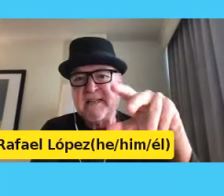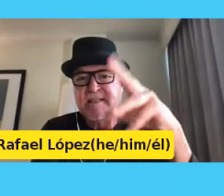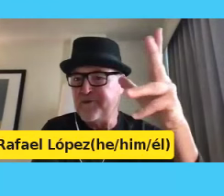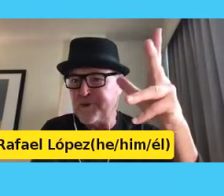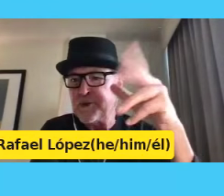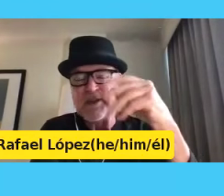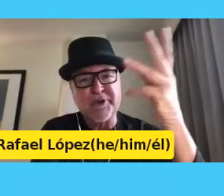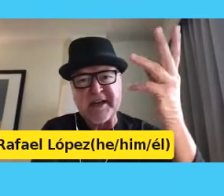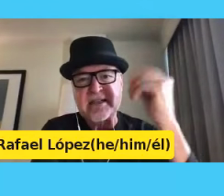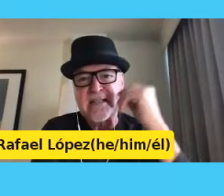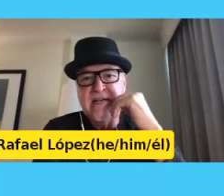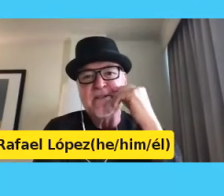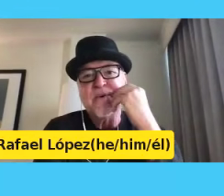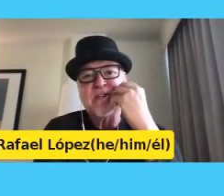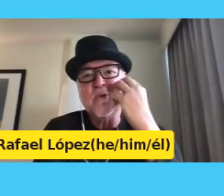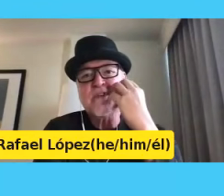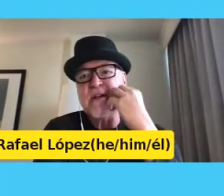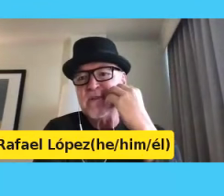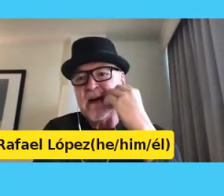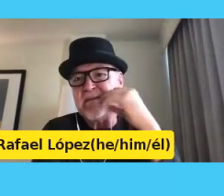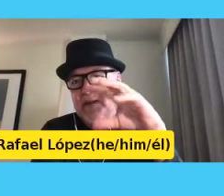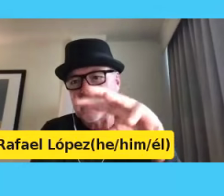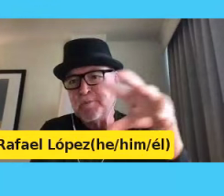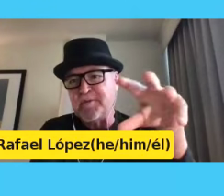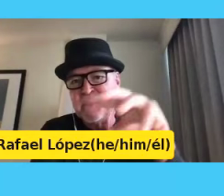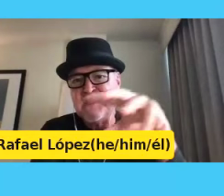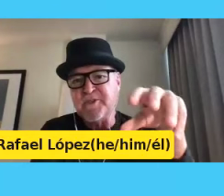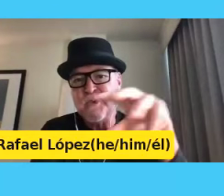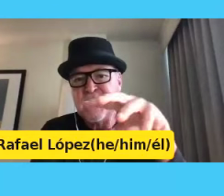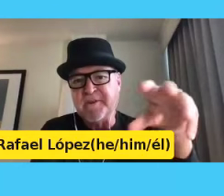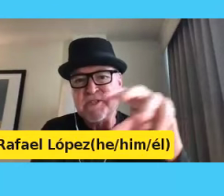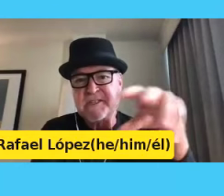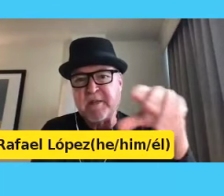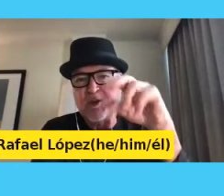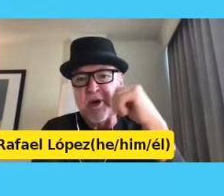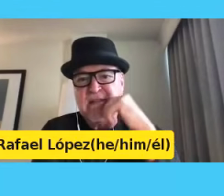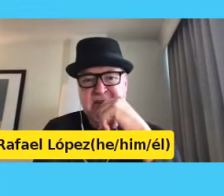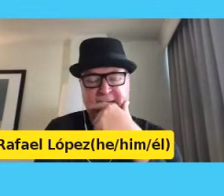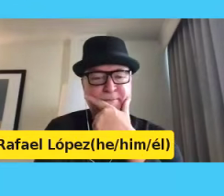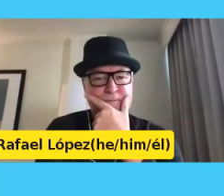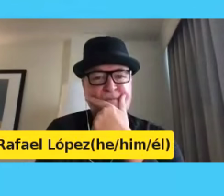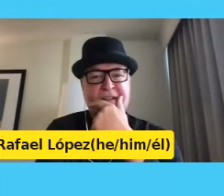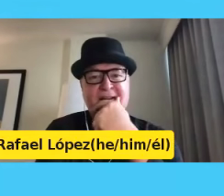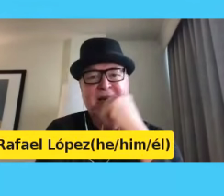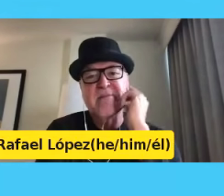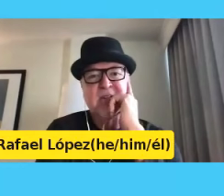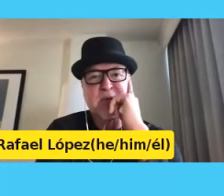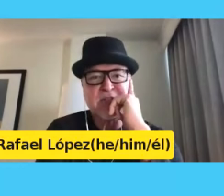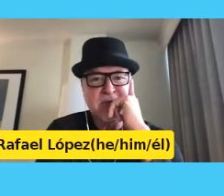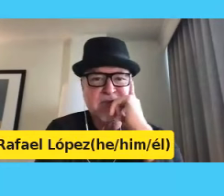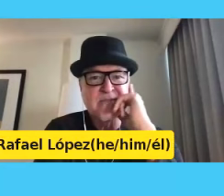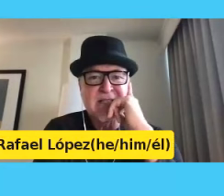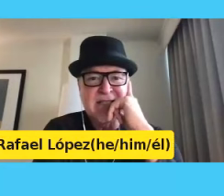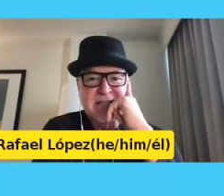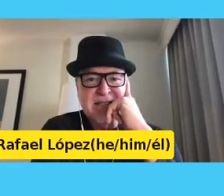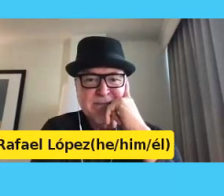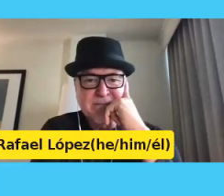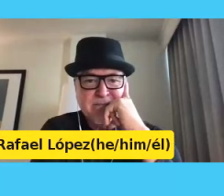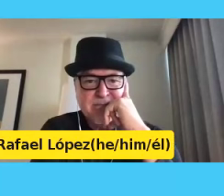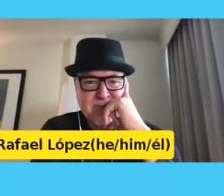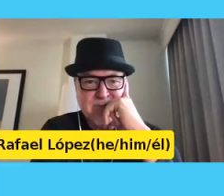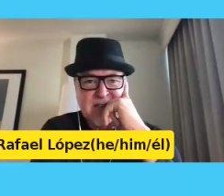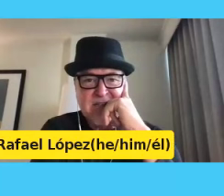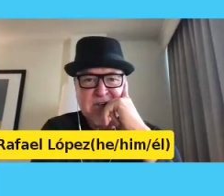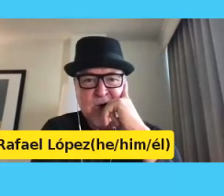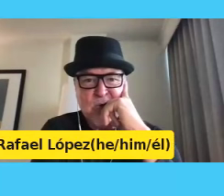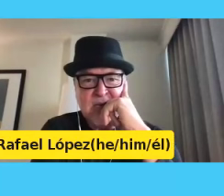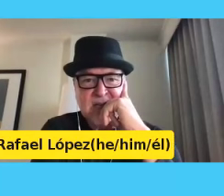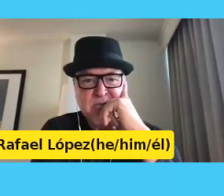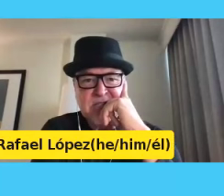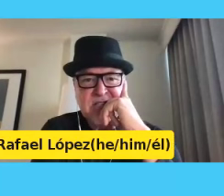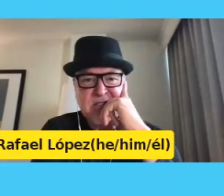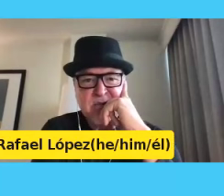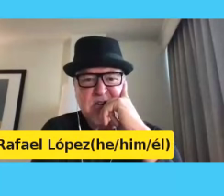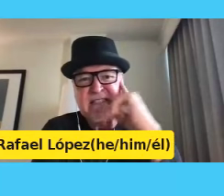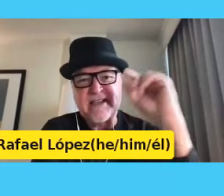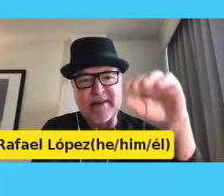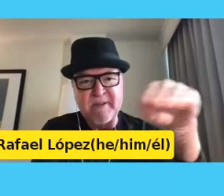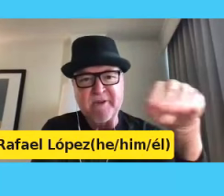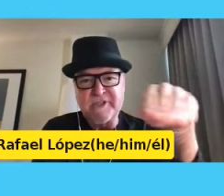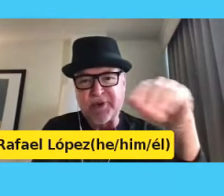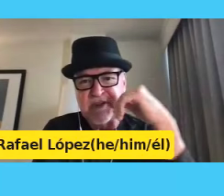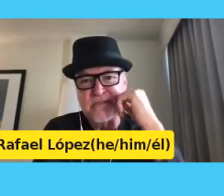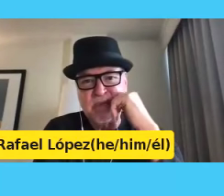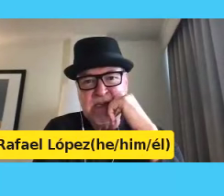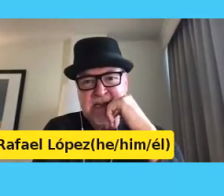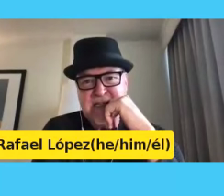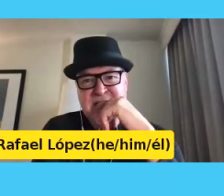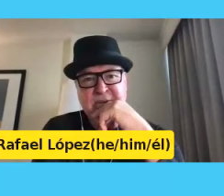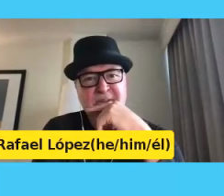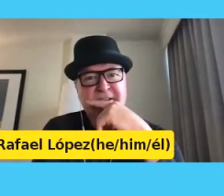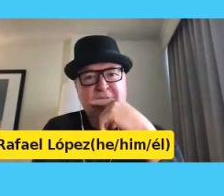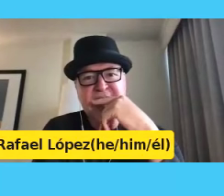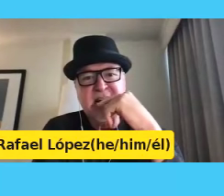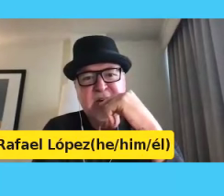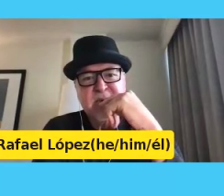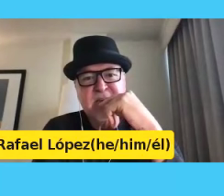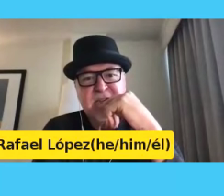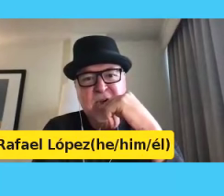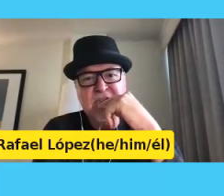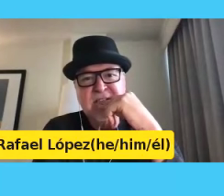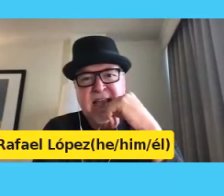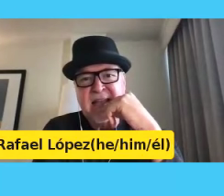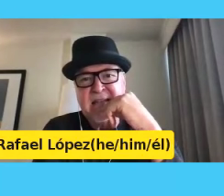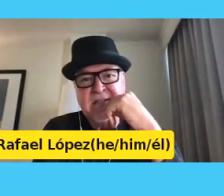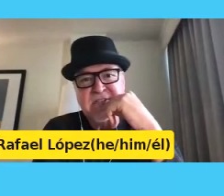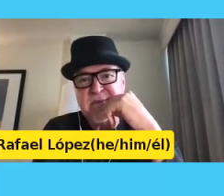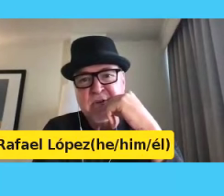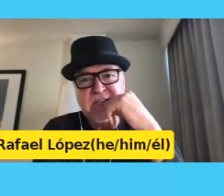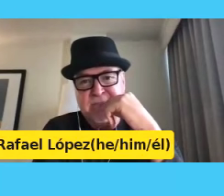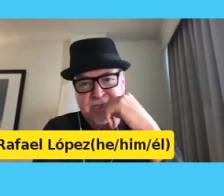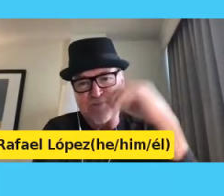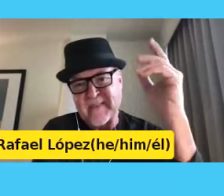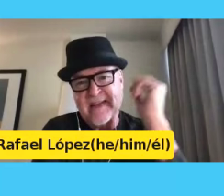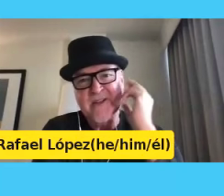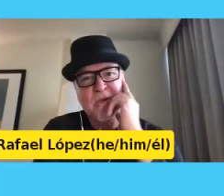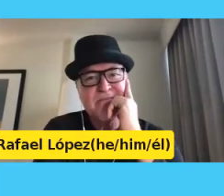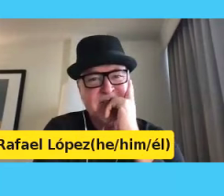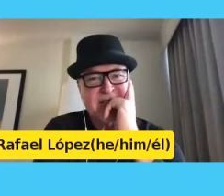for the people. So we can organize them better. At some point this could get a little chaotic. Usually I like to have a group of about 10-15 volunteers with me, some of them will be taking care of the id caning some of them will be keeping an eye on the safety and